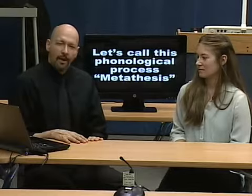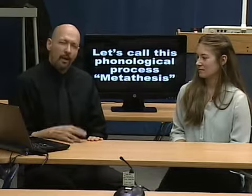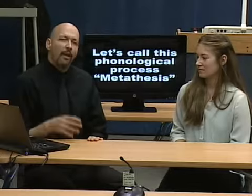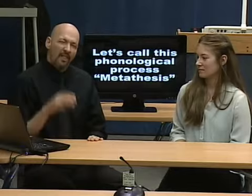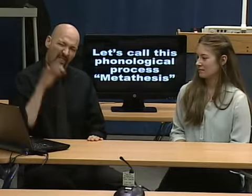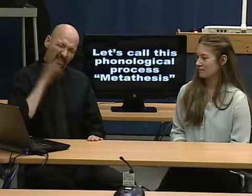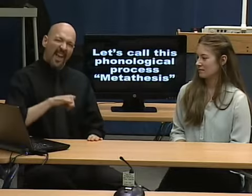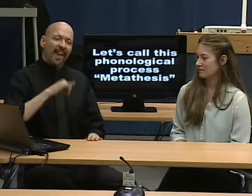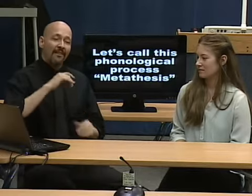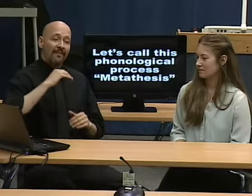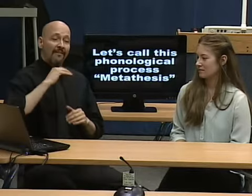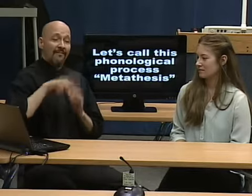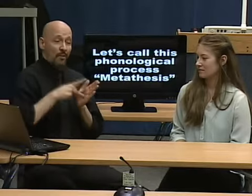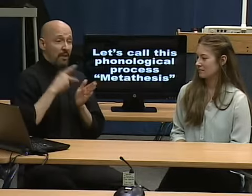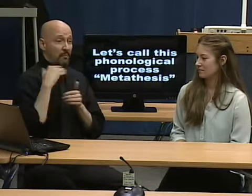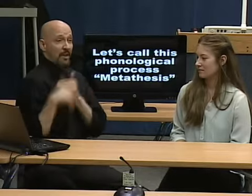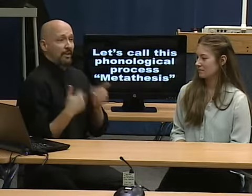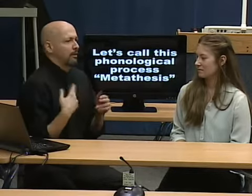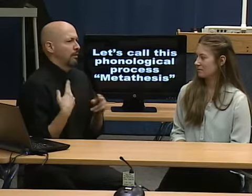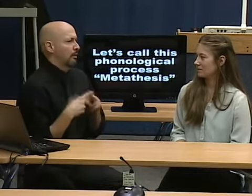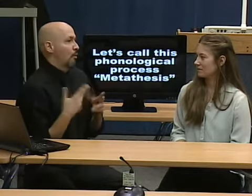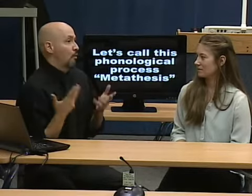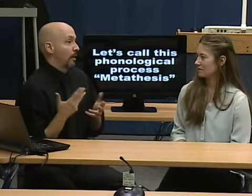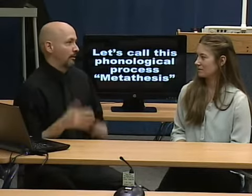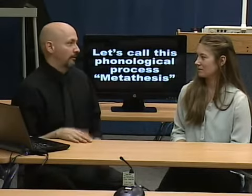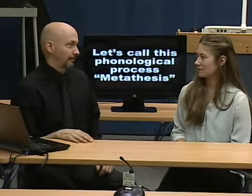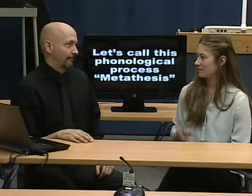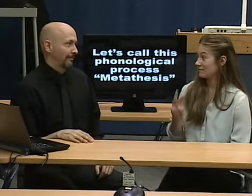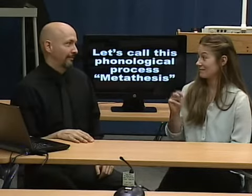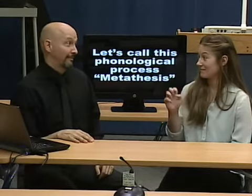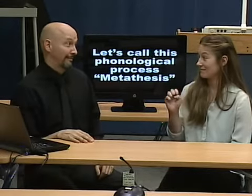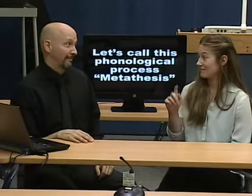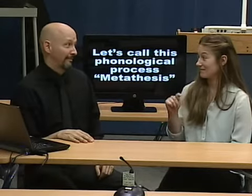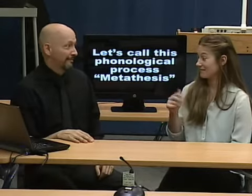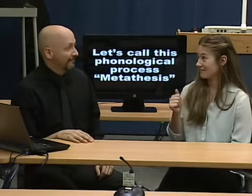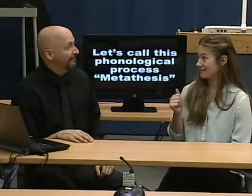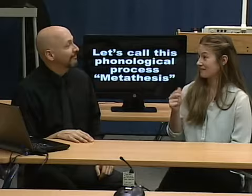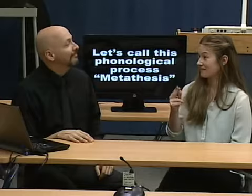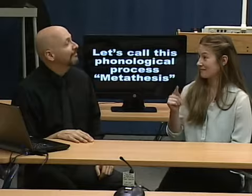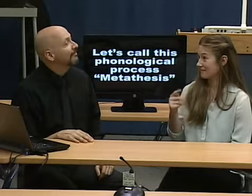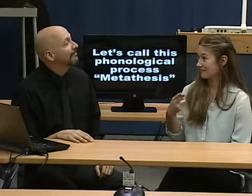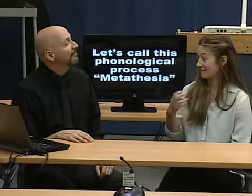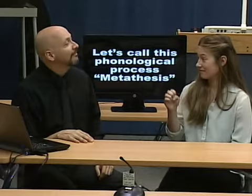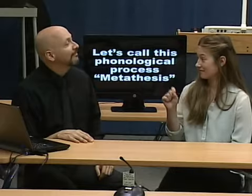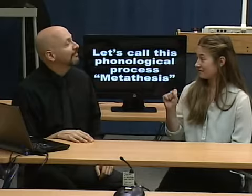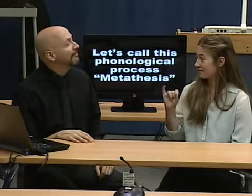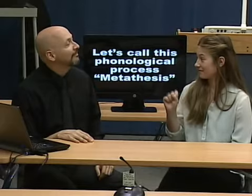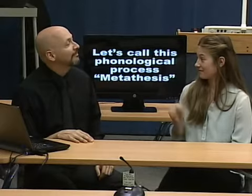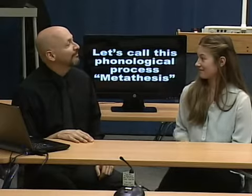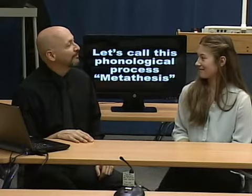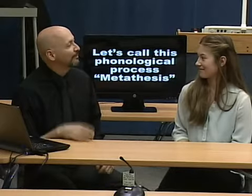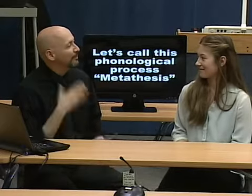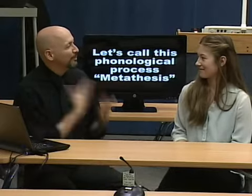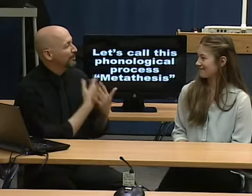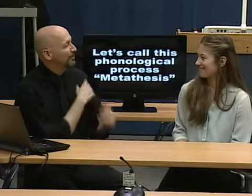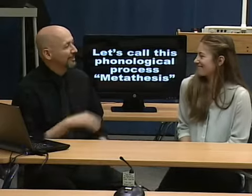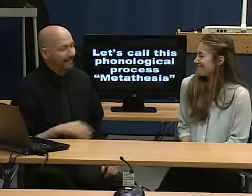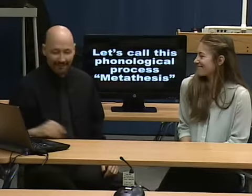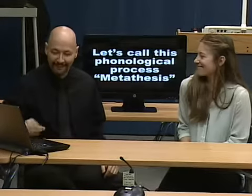That phonological process is called...? M-E-T-A-T-H-E-S-I-S Good.